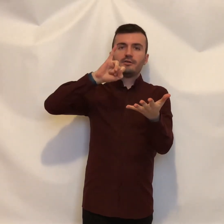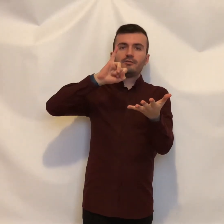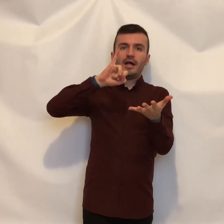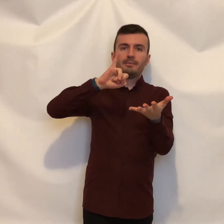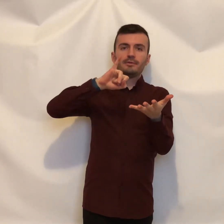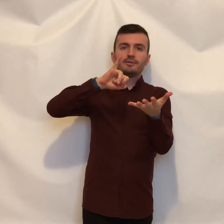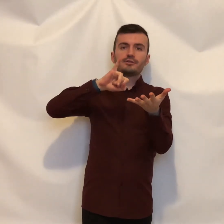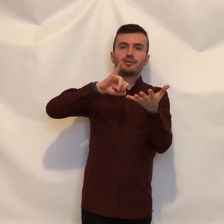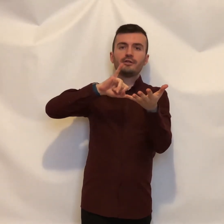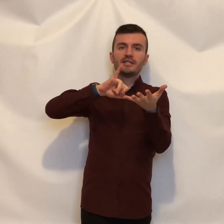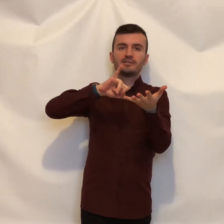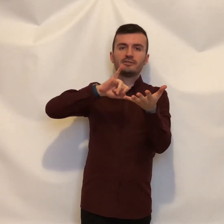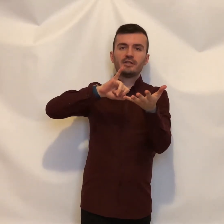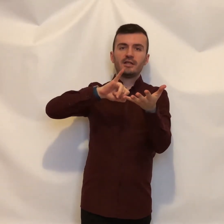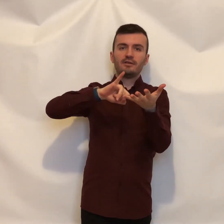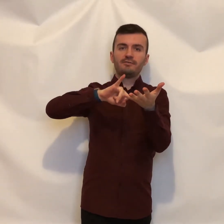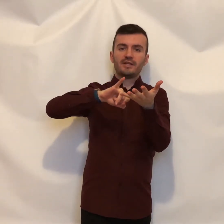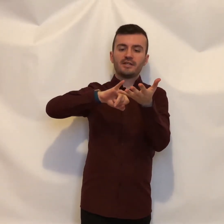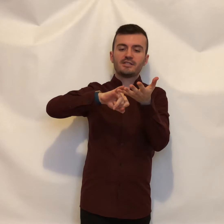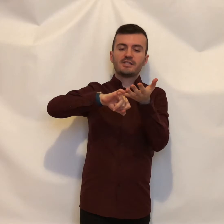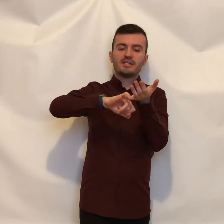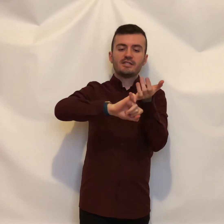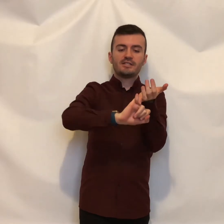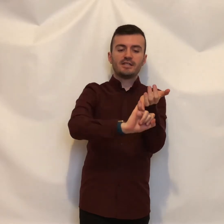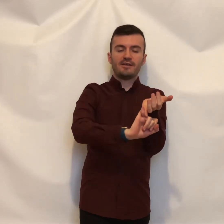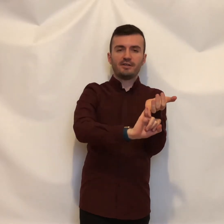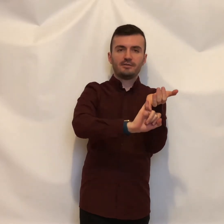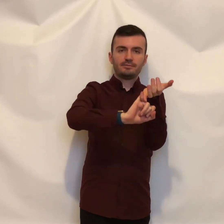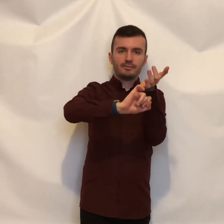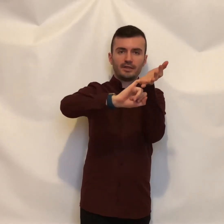's', wrap your two little fingers together